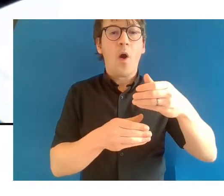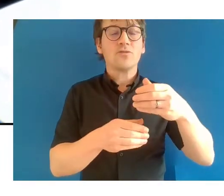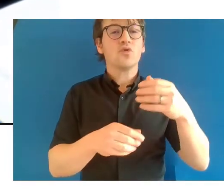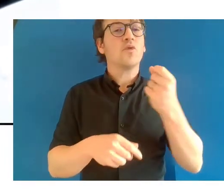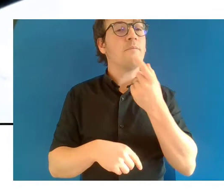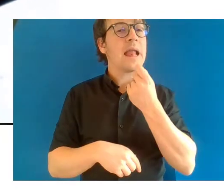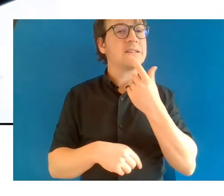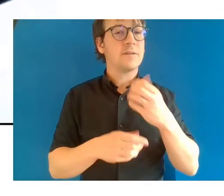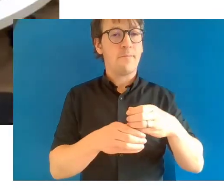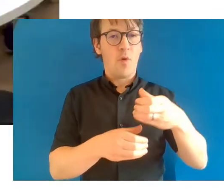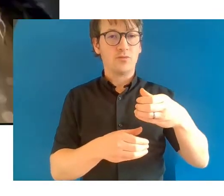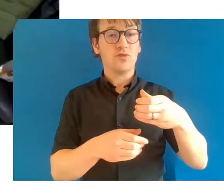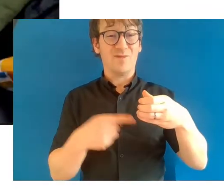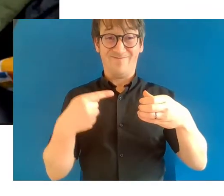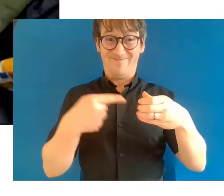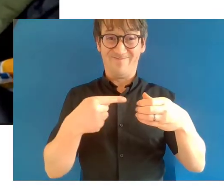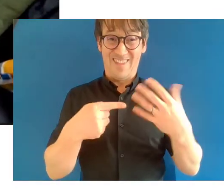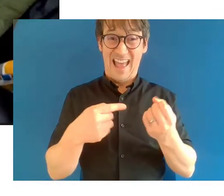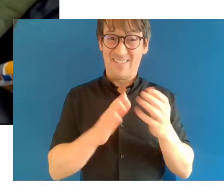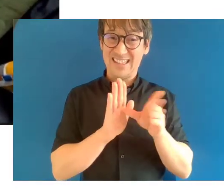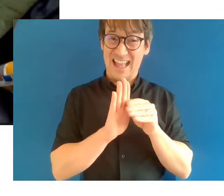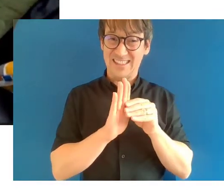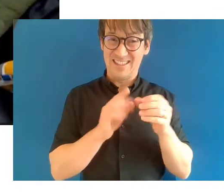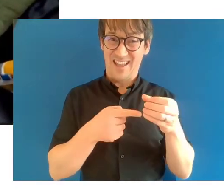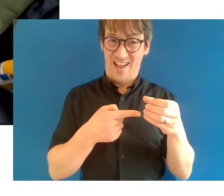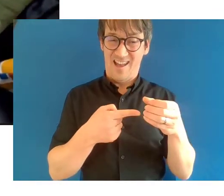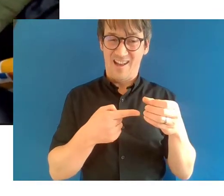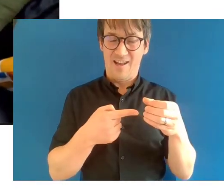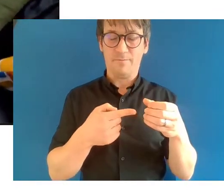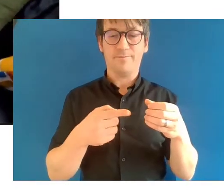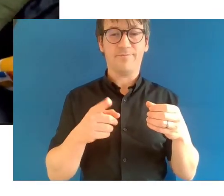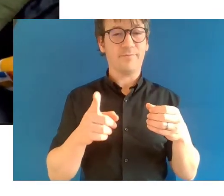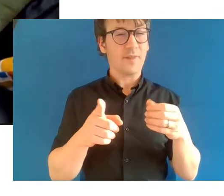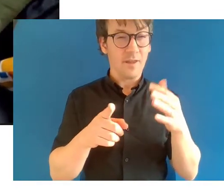Now this bottle also has a motion sensor on it.